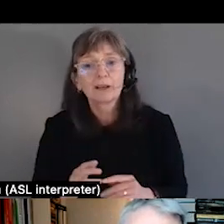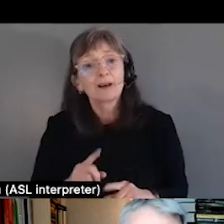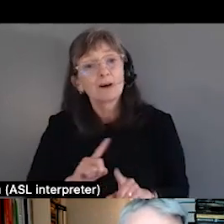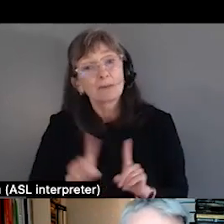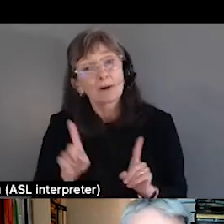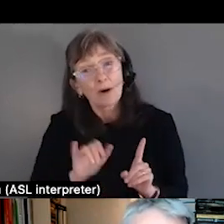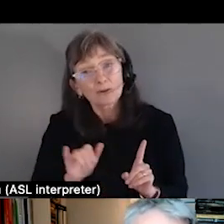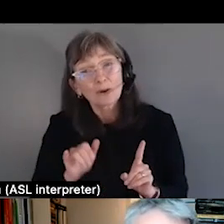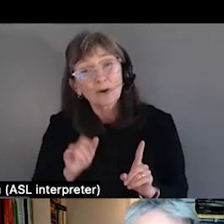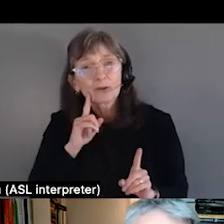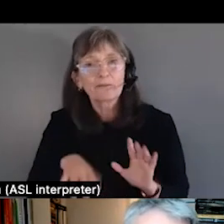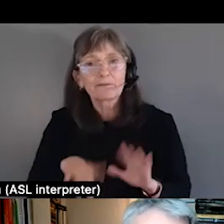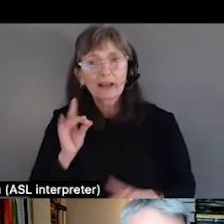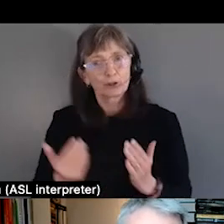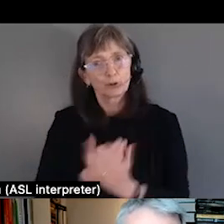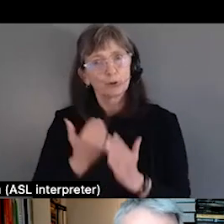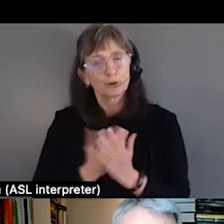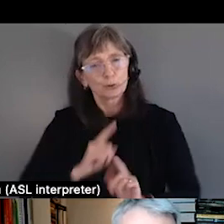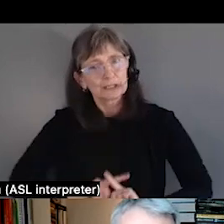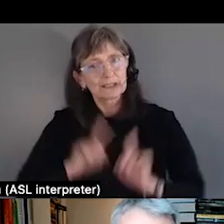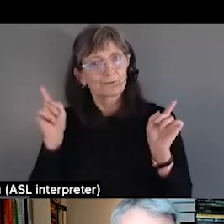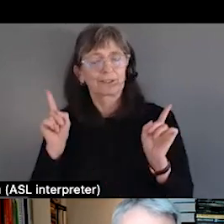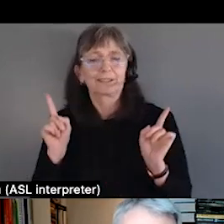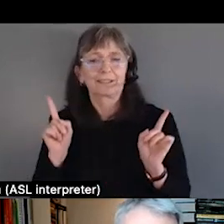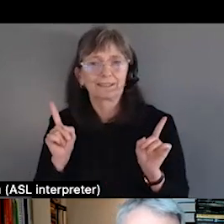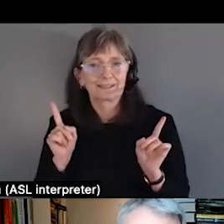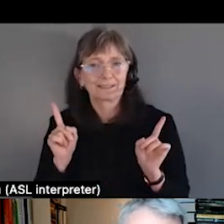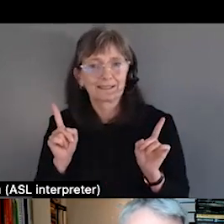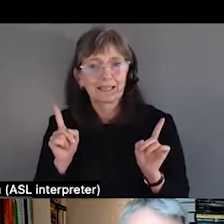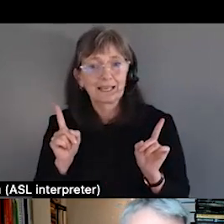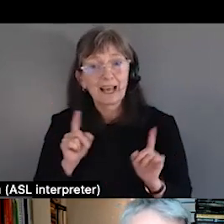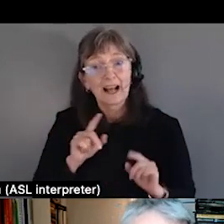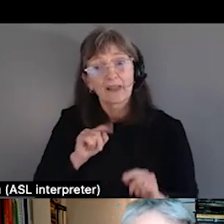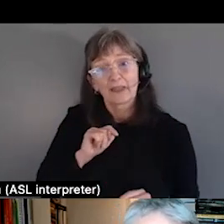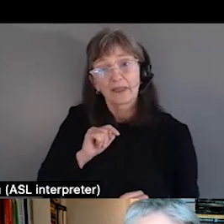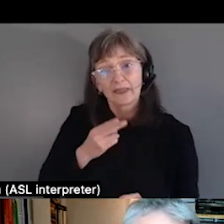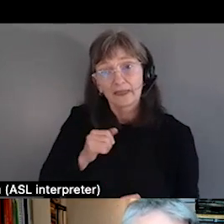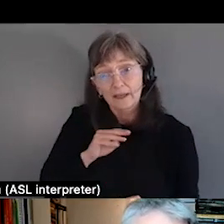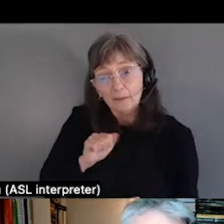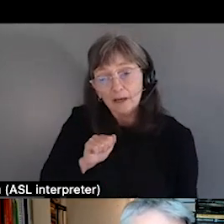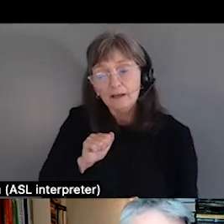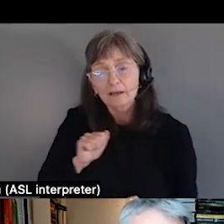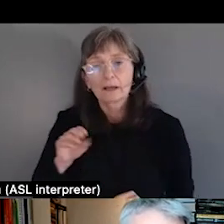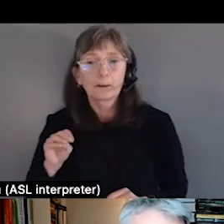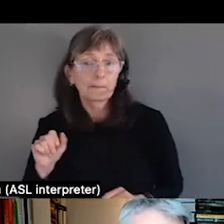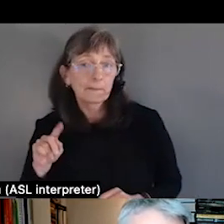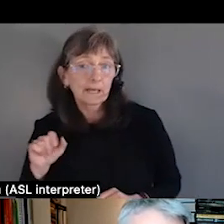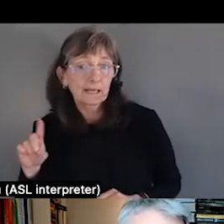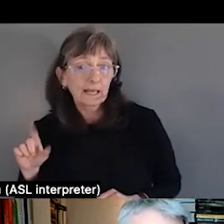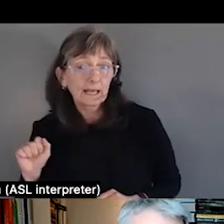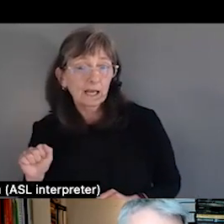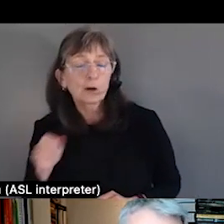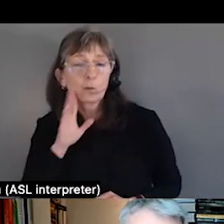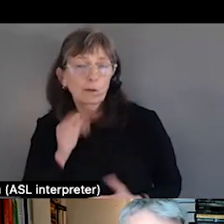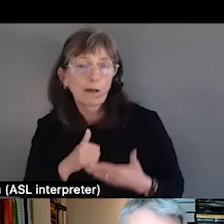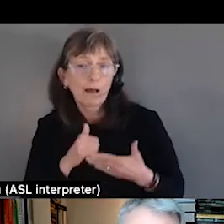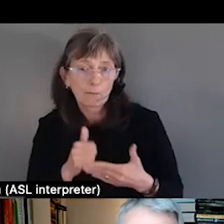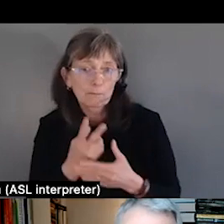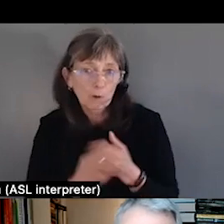And I think Thema and metadata helps us achieve both things. It helps us create the lists and